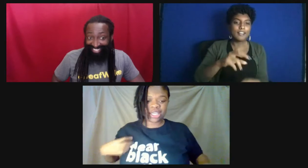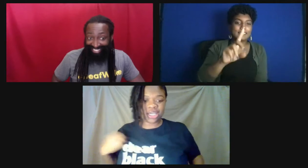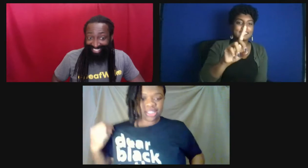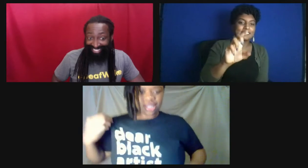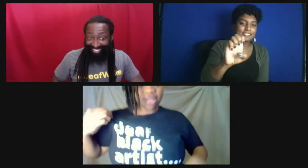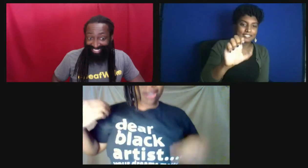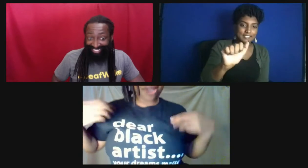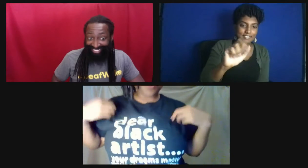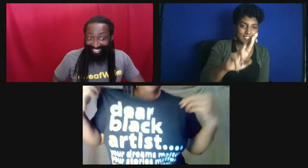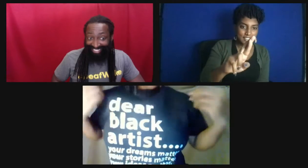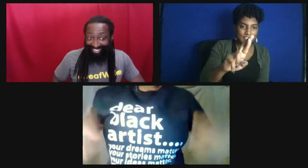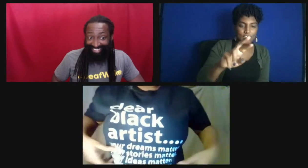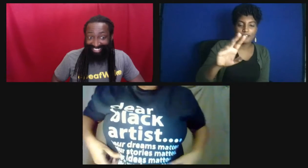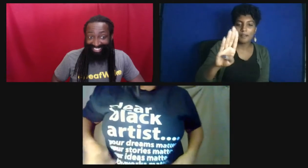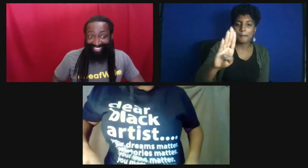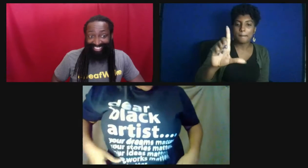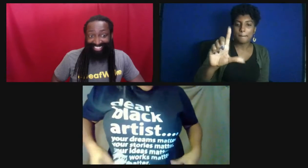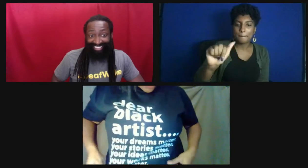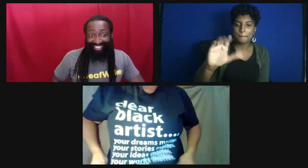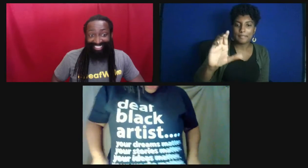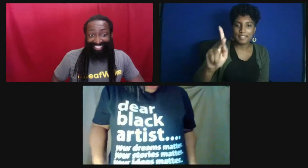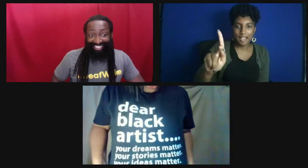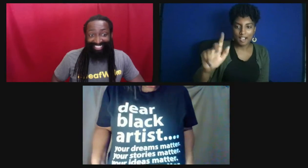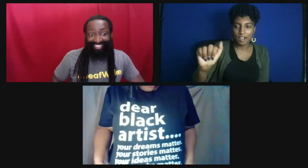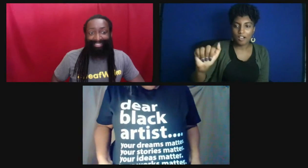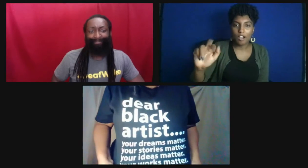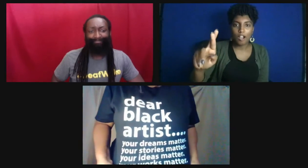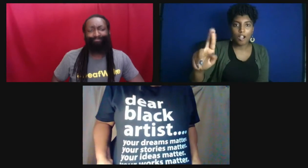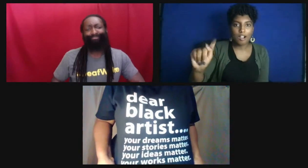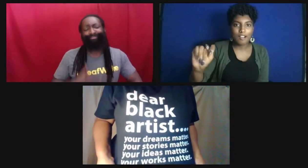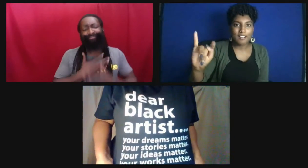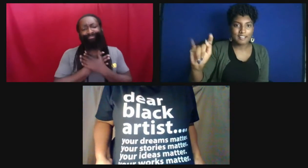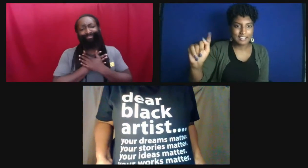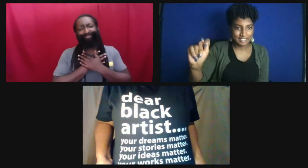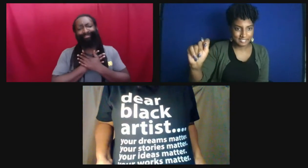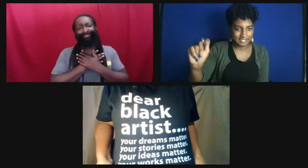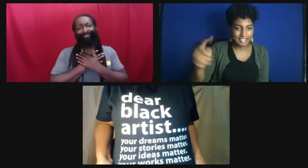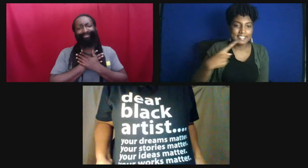It says, "dear black artist, your dreams matter,